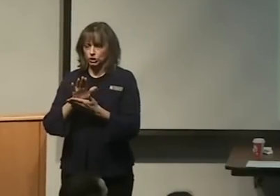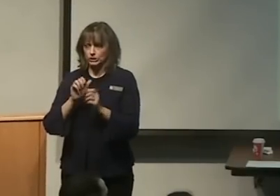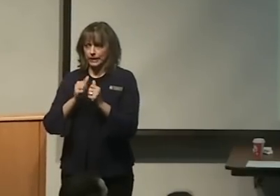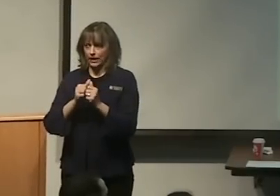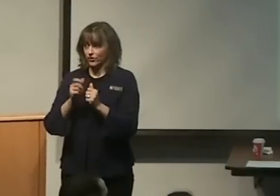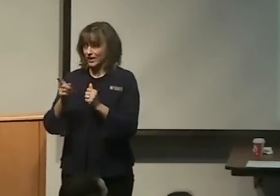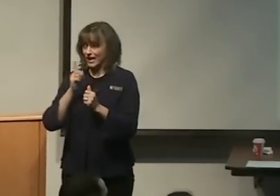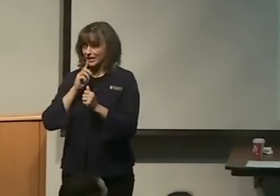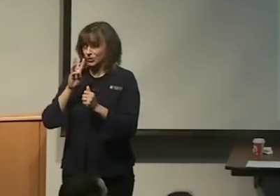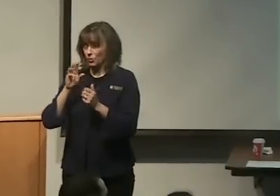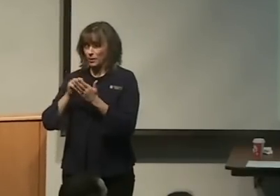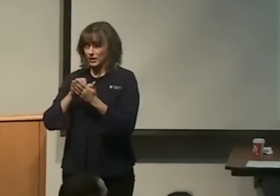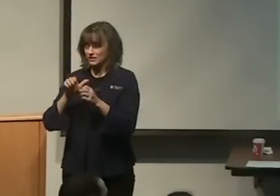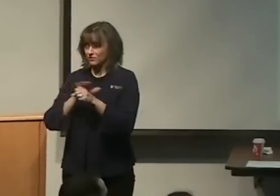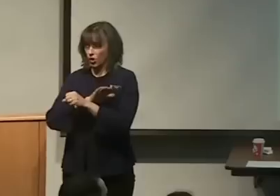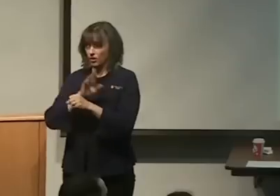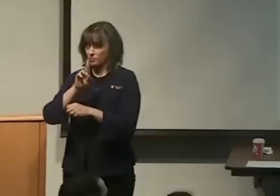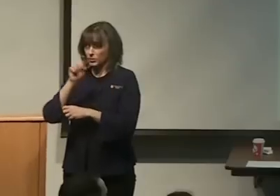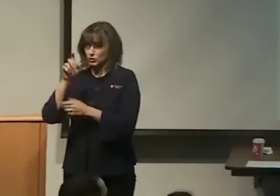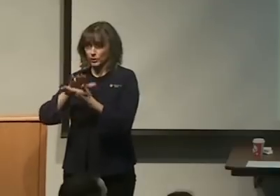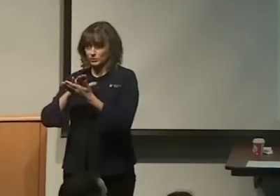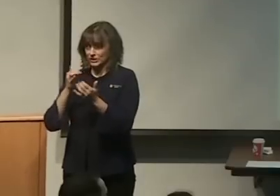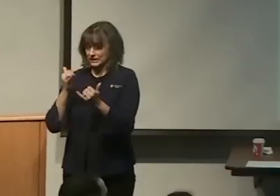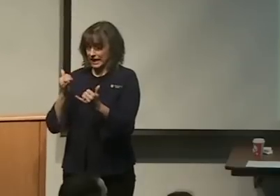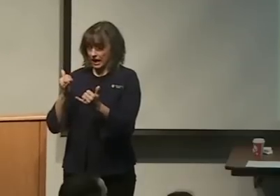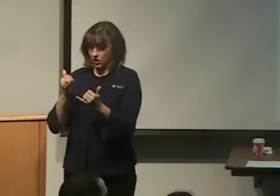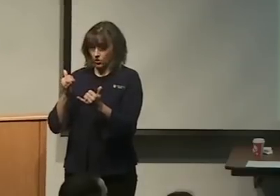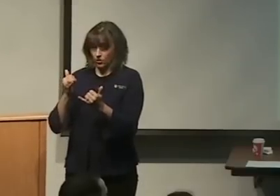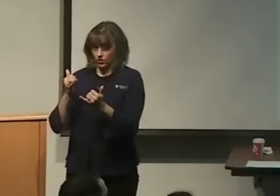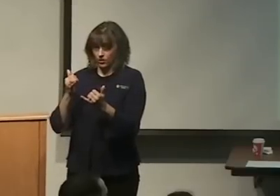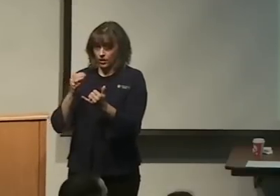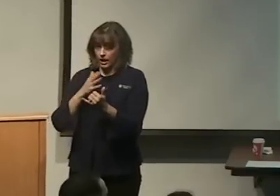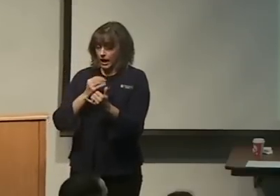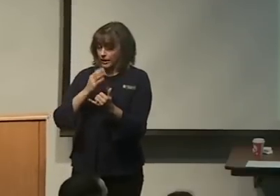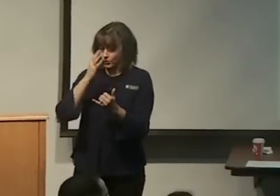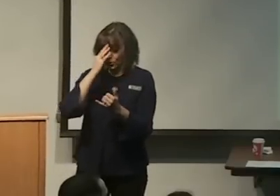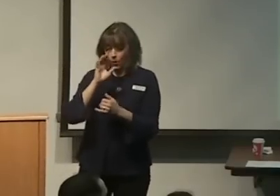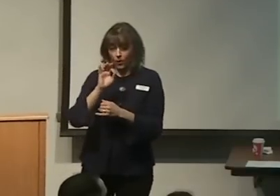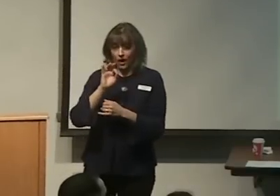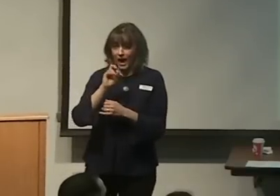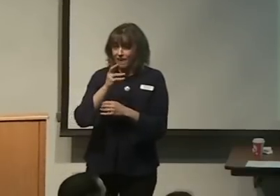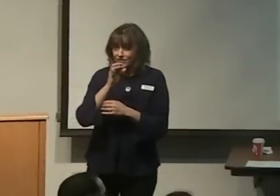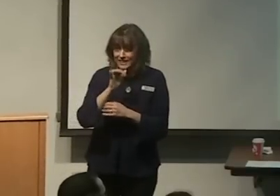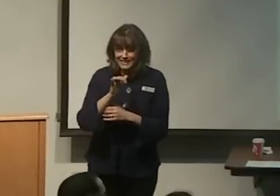and has improved efficacy a thousand percent